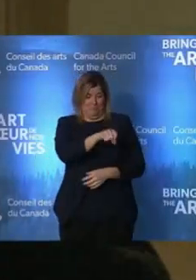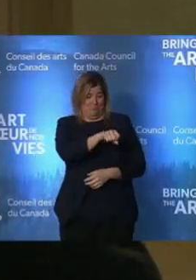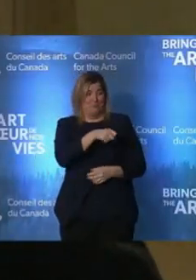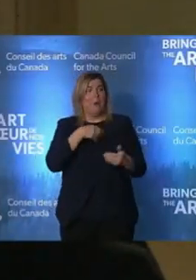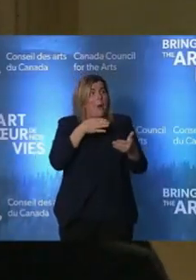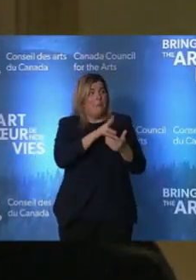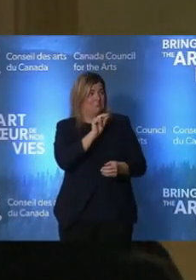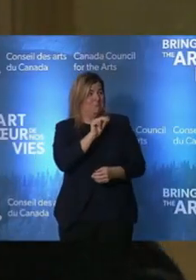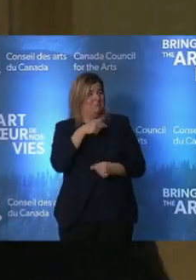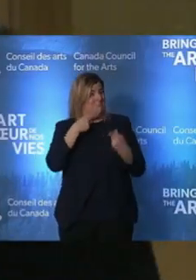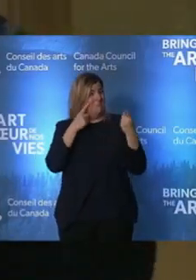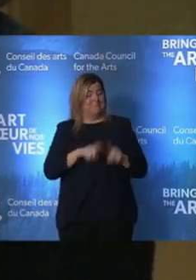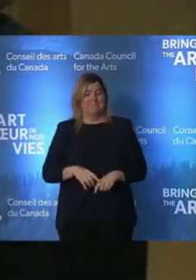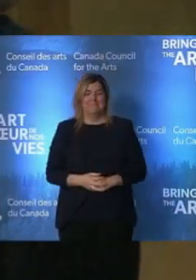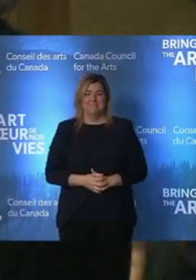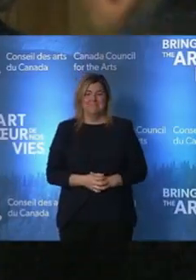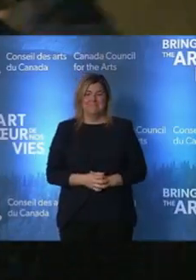I'm from Latin America group in Montreal.